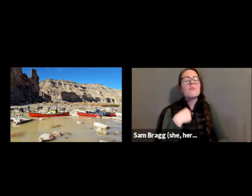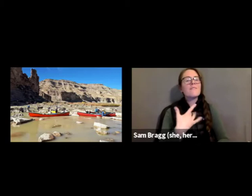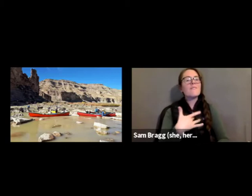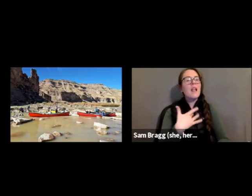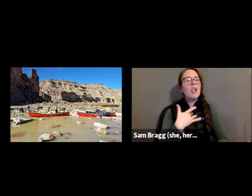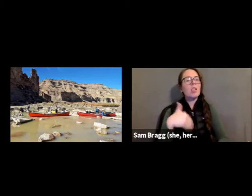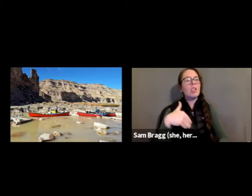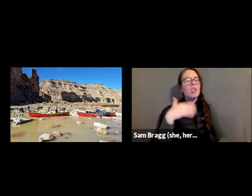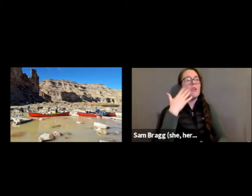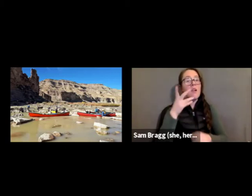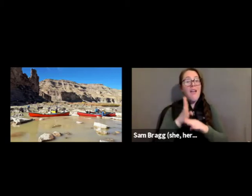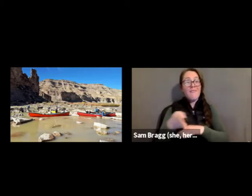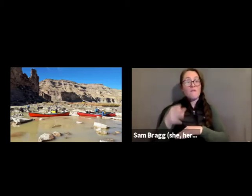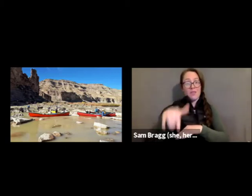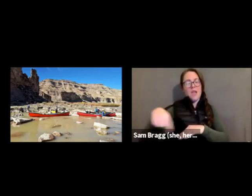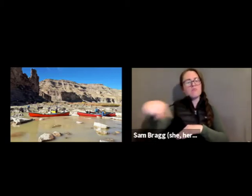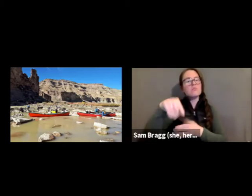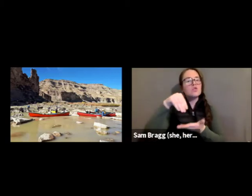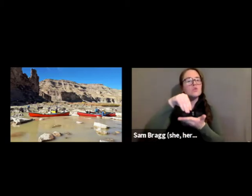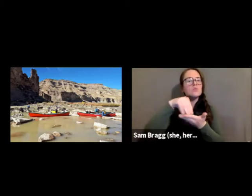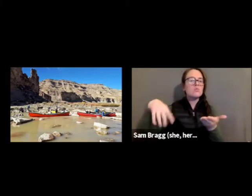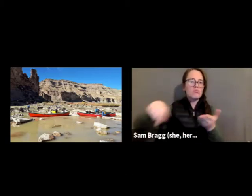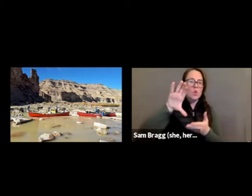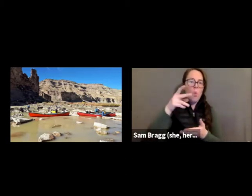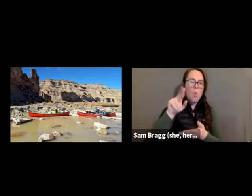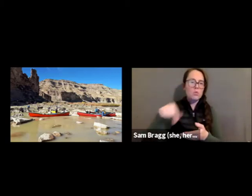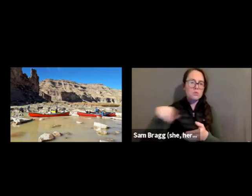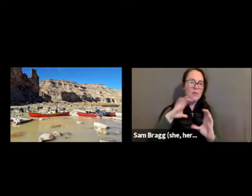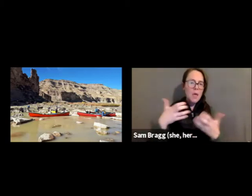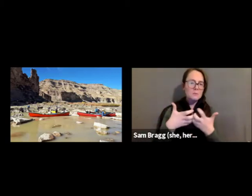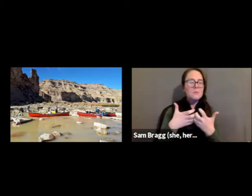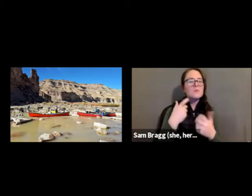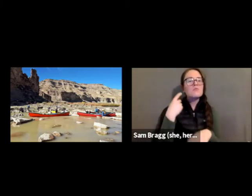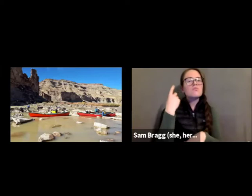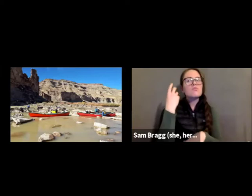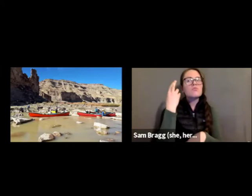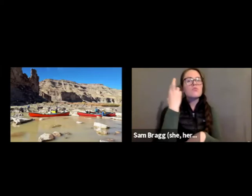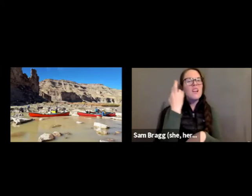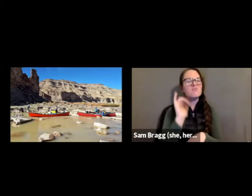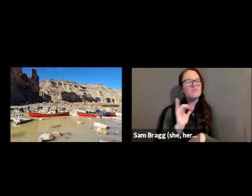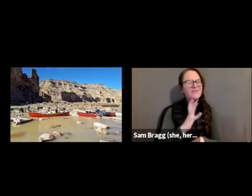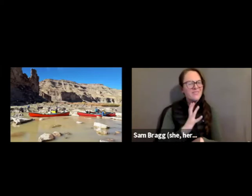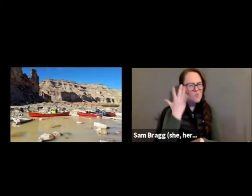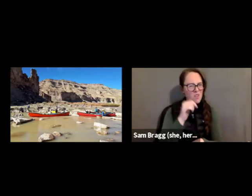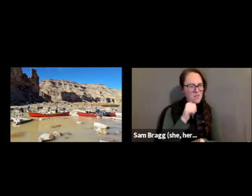and it really felt as though after that the students were more collaborative perhaps they were